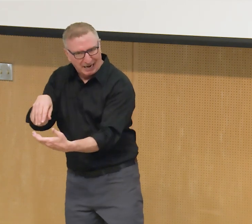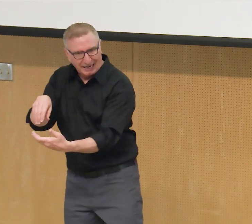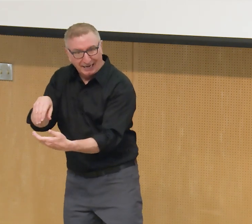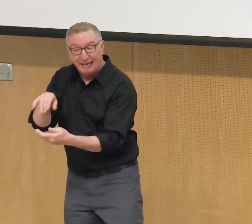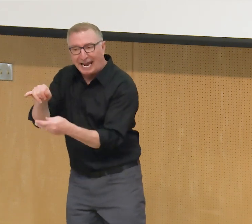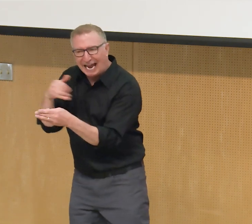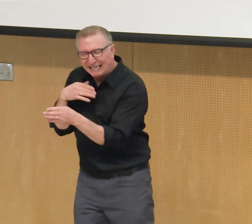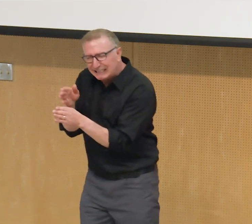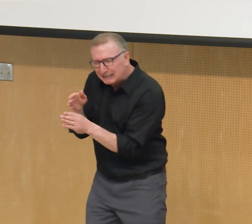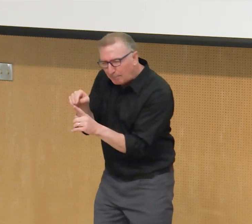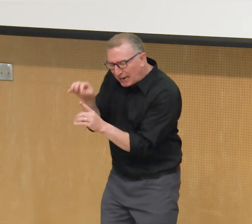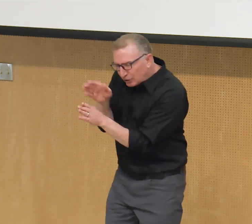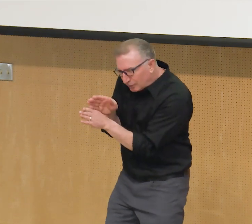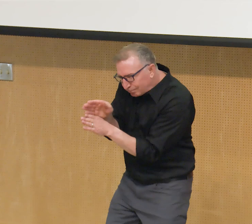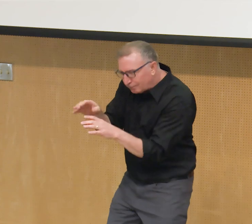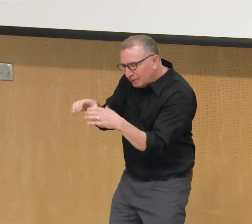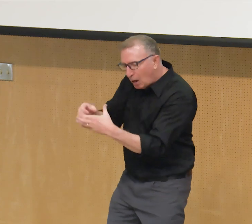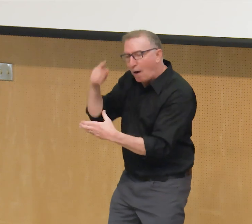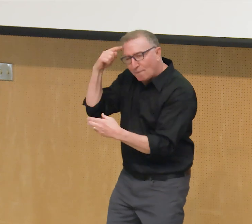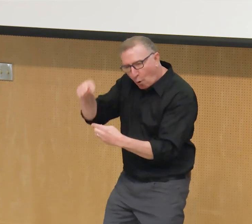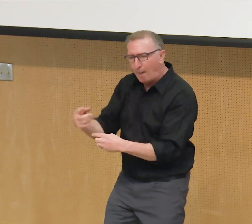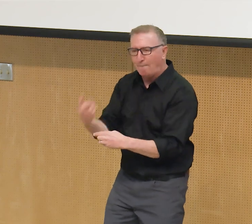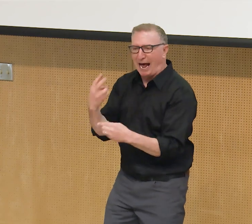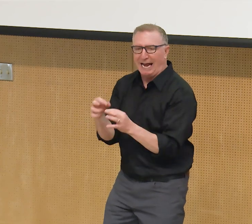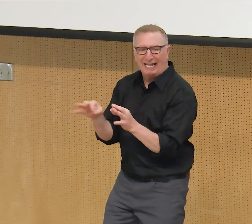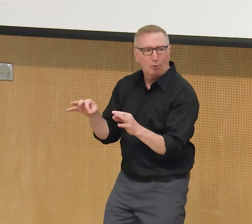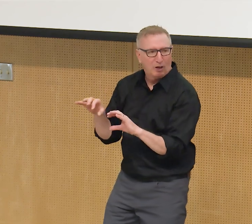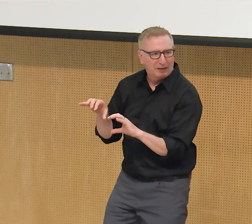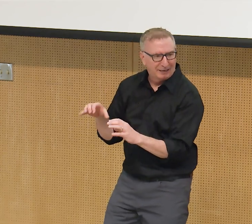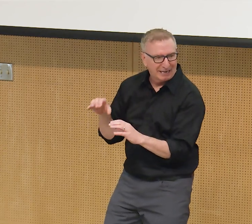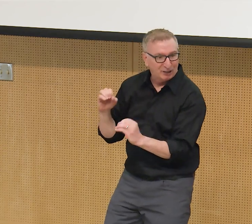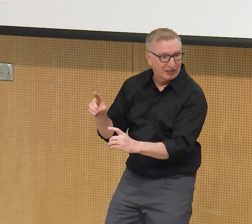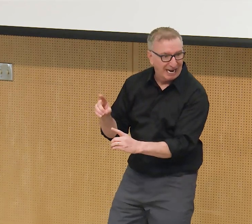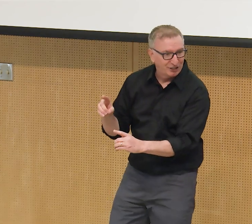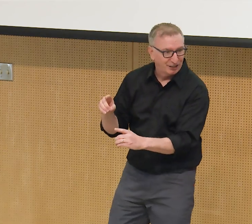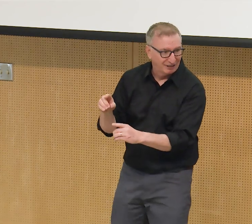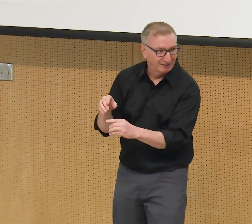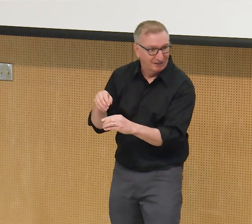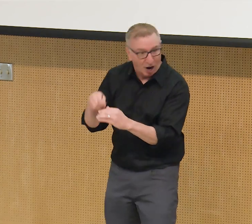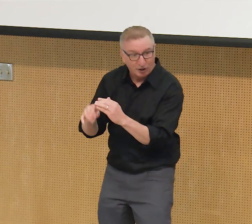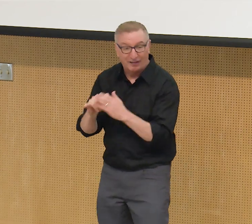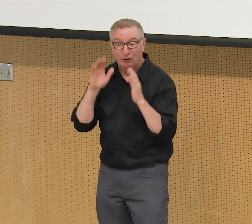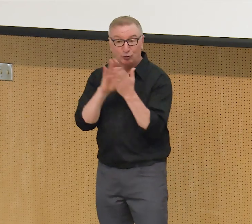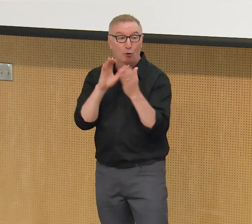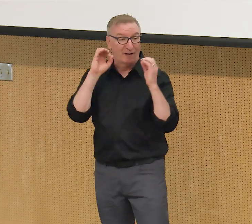The chair invited him to study in a special research lab for bilingual education